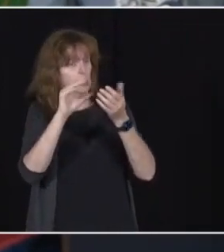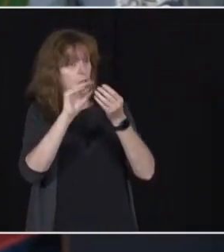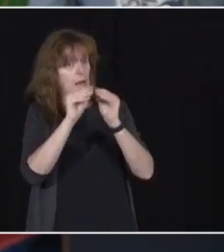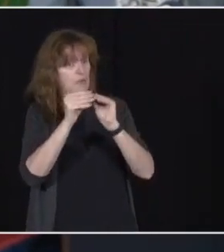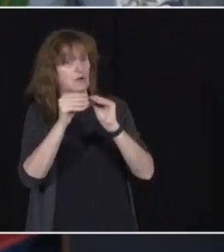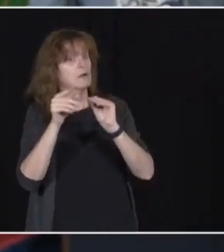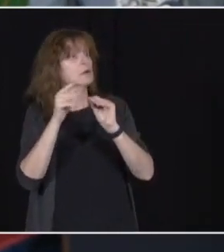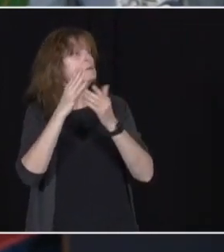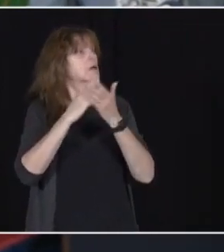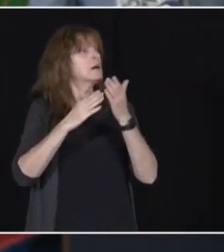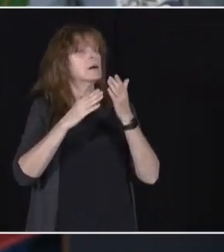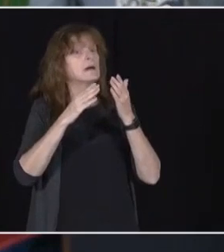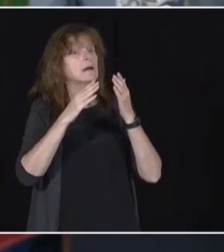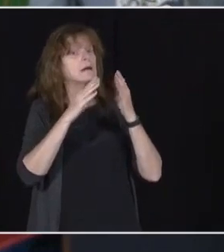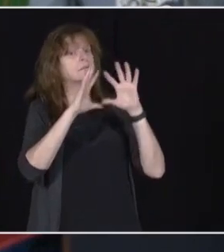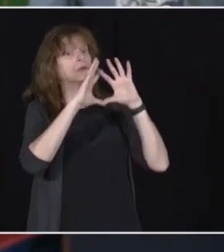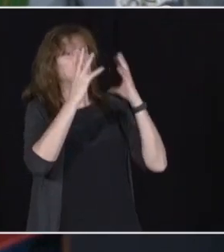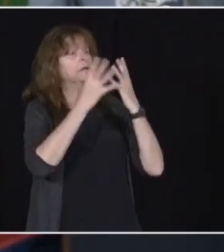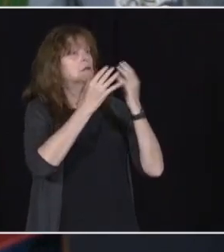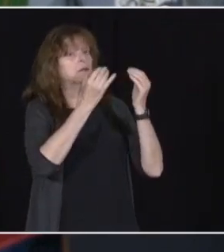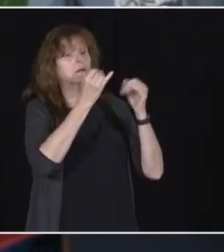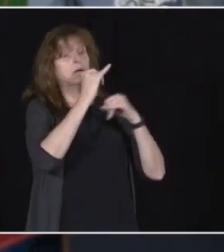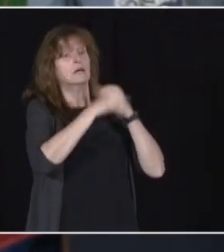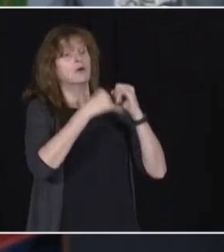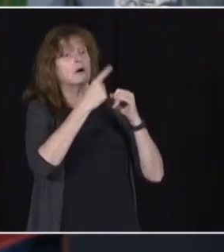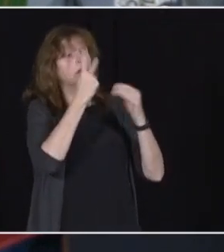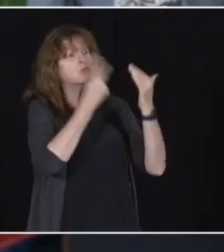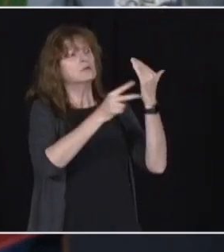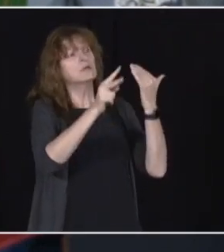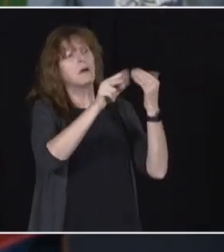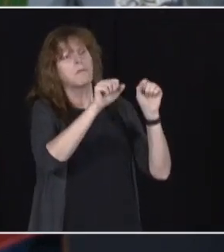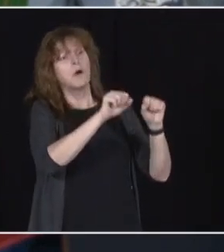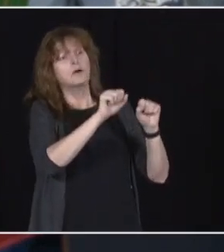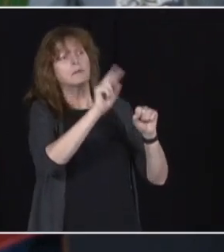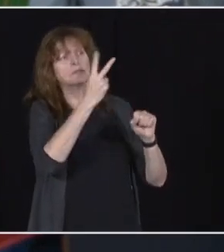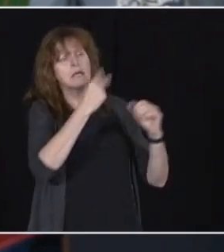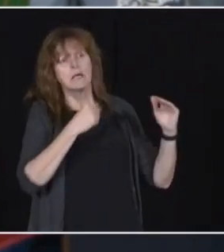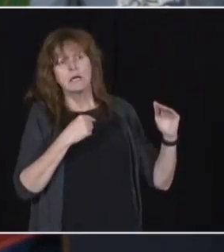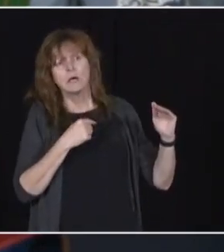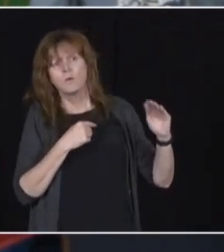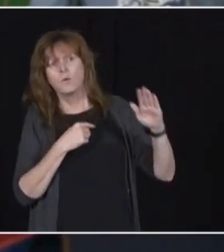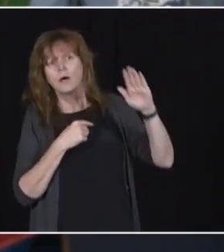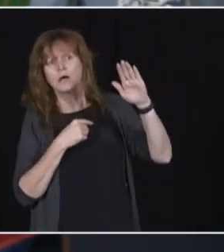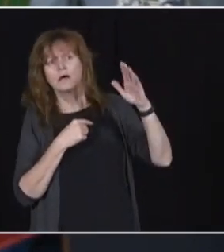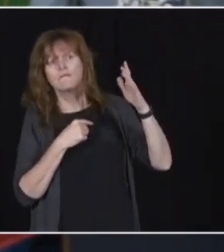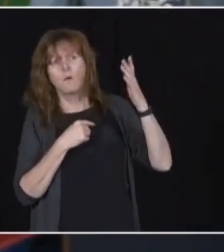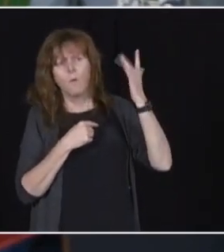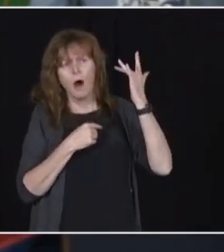We have been asking our modellers and part of obesity for, it is always based on the latest information that we have.